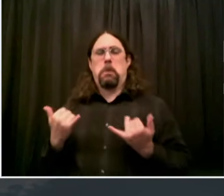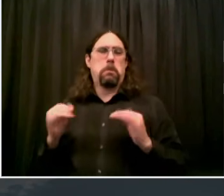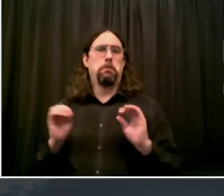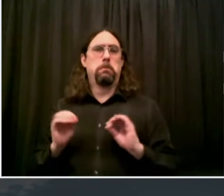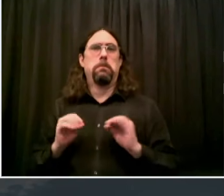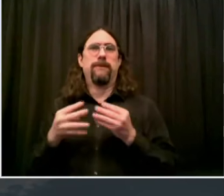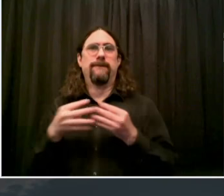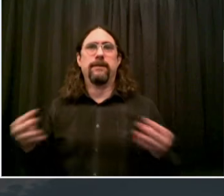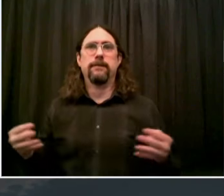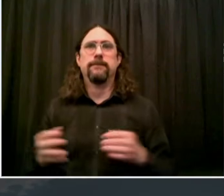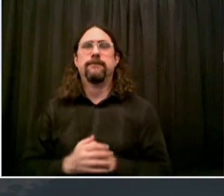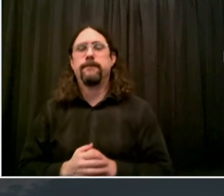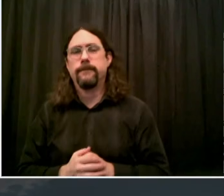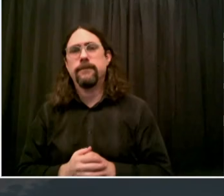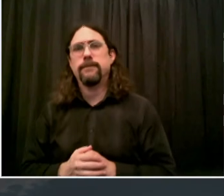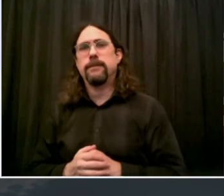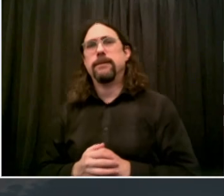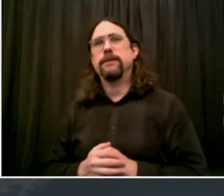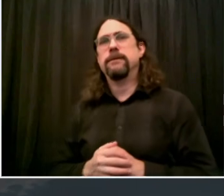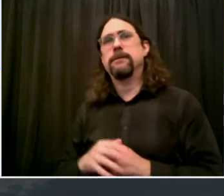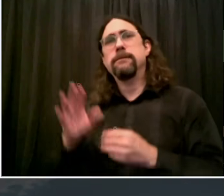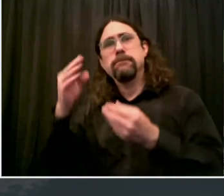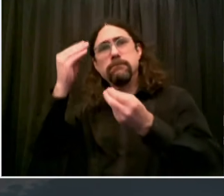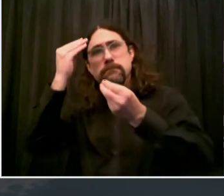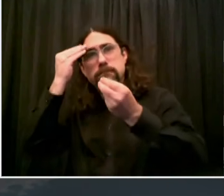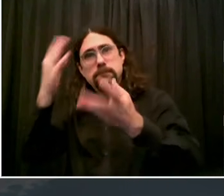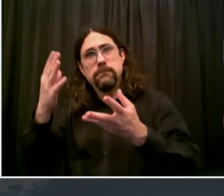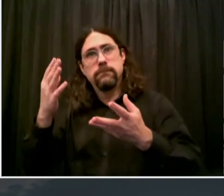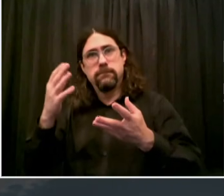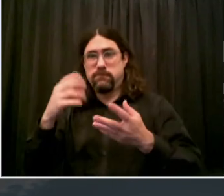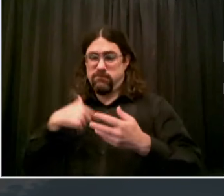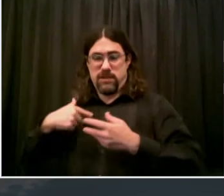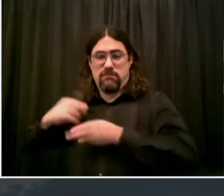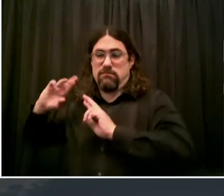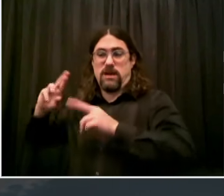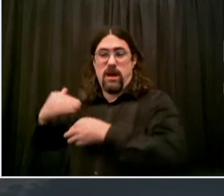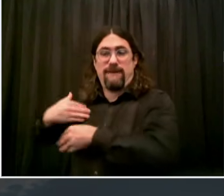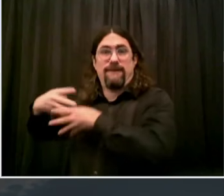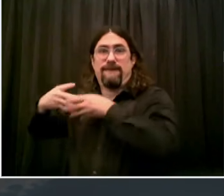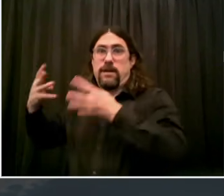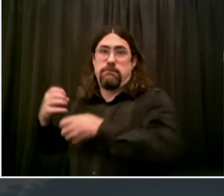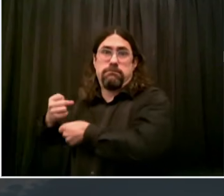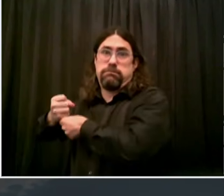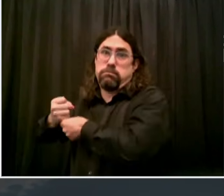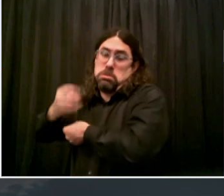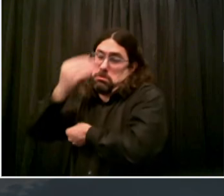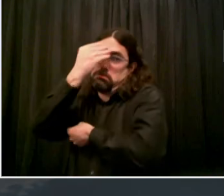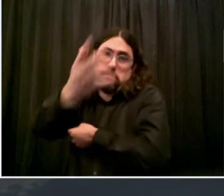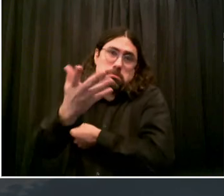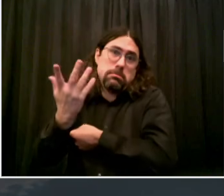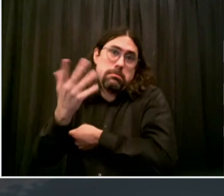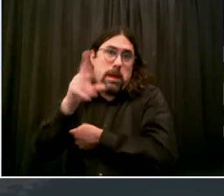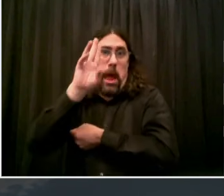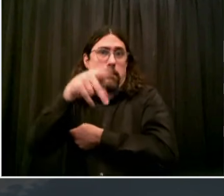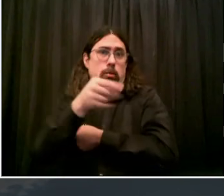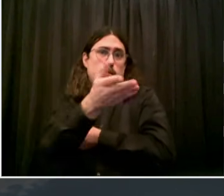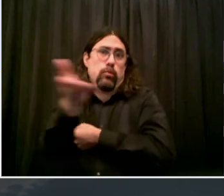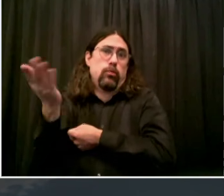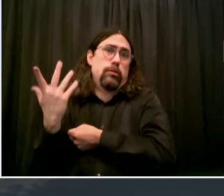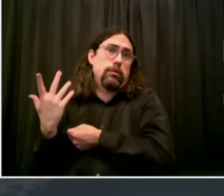DEPARTMENT DOESN'T WANT TO DO IT, BUT WE WILL BE READY IF WE HAVE TO. YOU'LL SEE SENSING PUT IN PLACE, READY TO